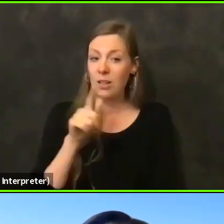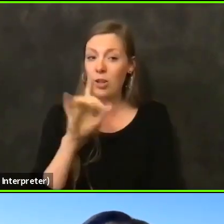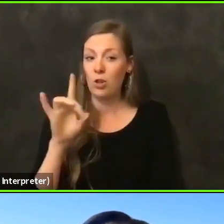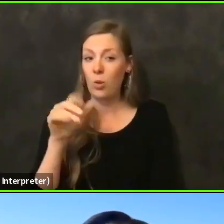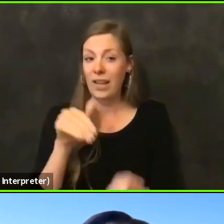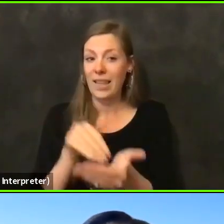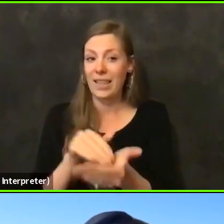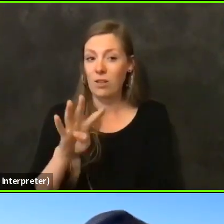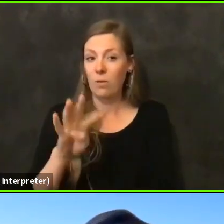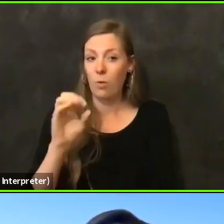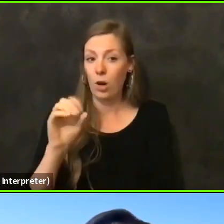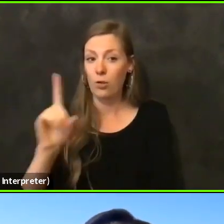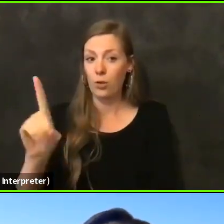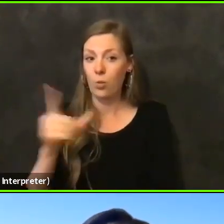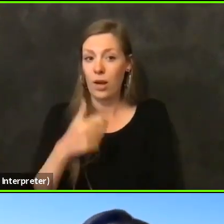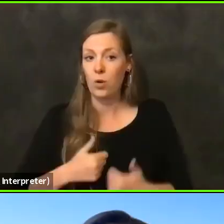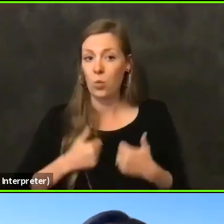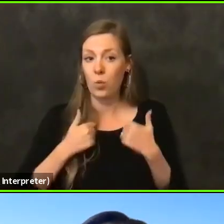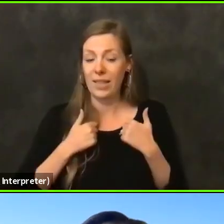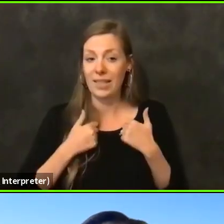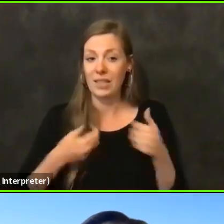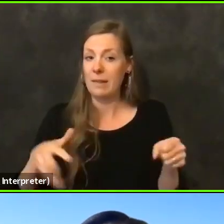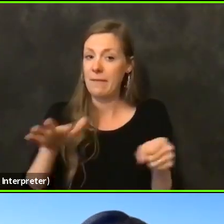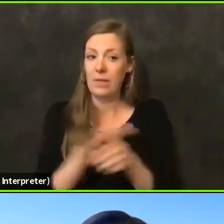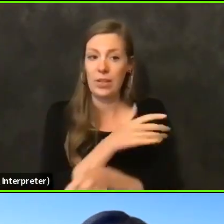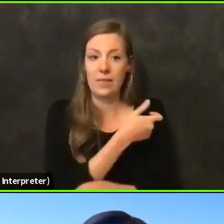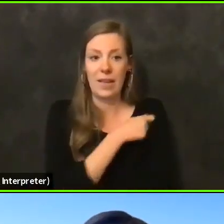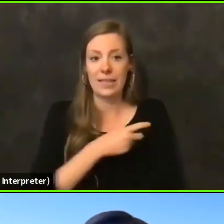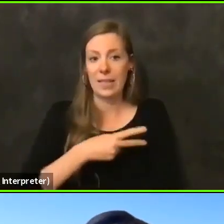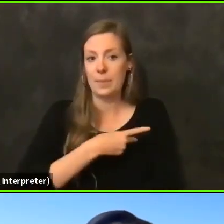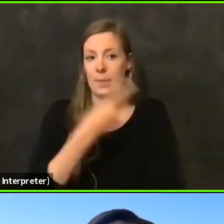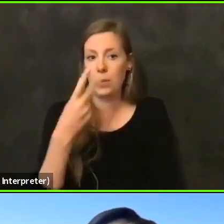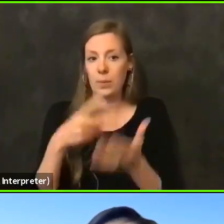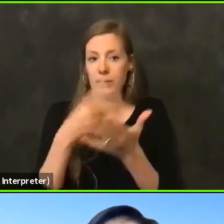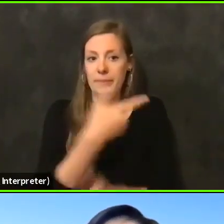four hundred and one residents fully vaccinated with two doses.